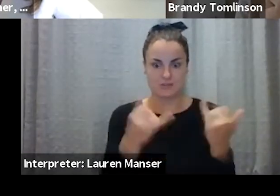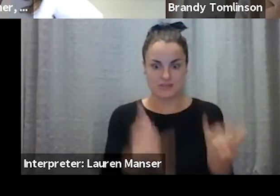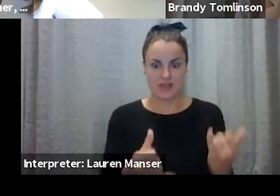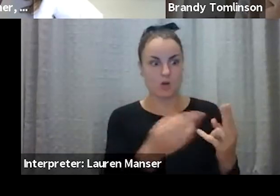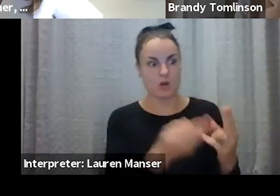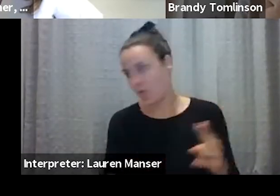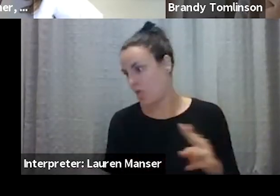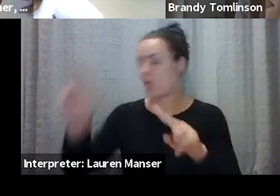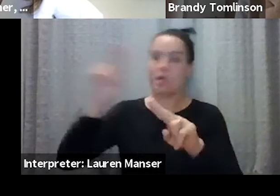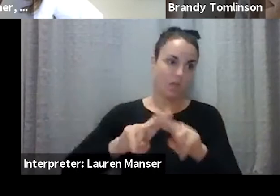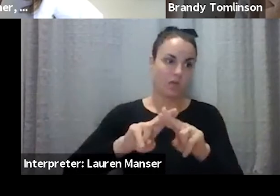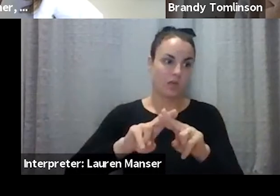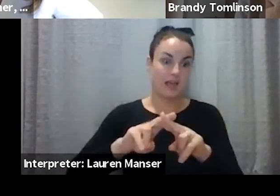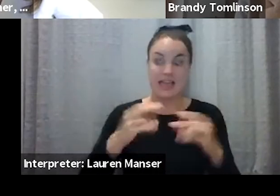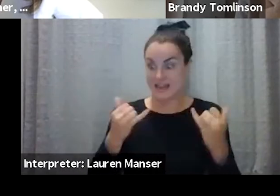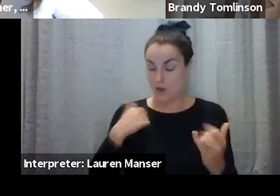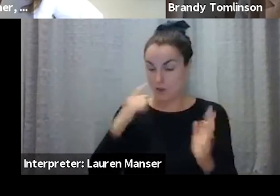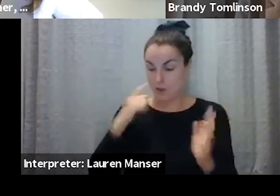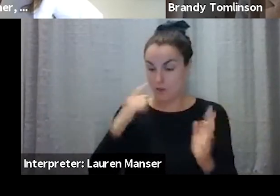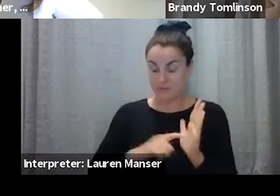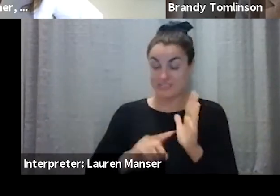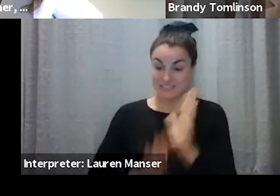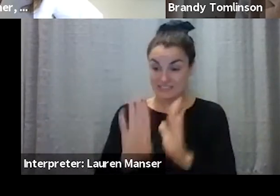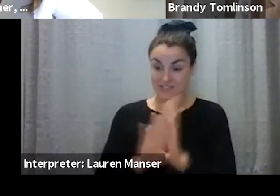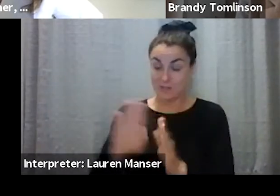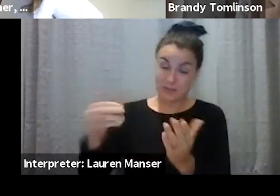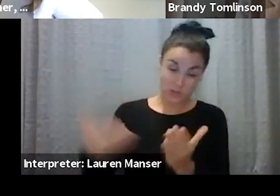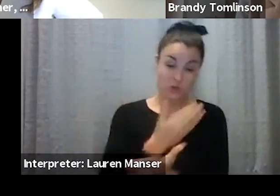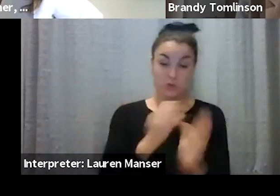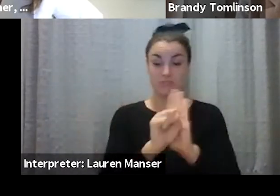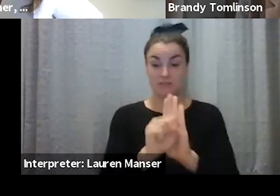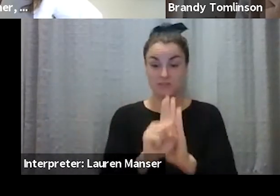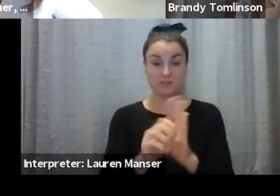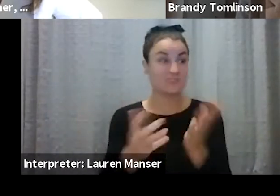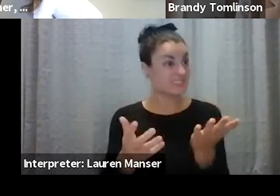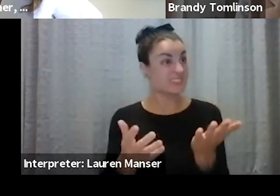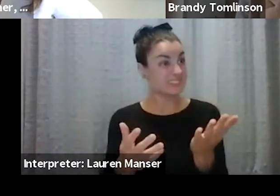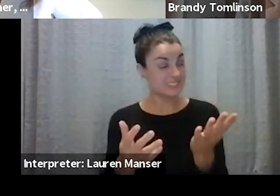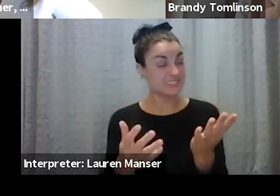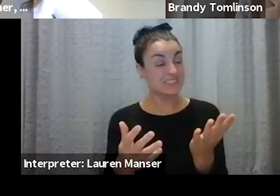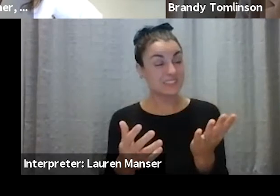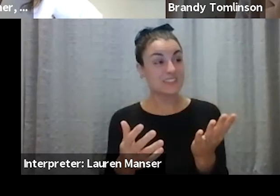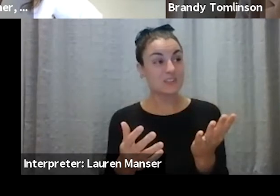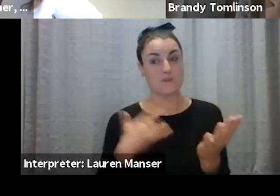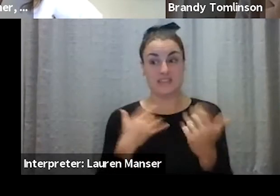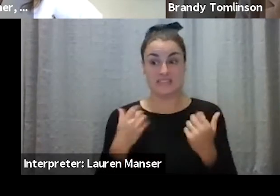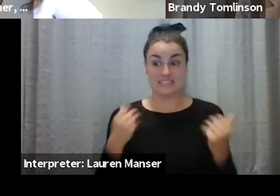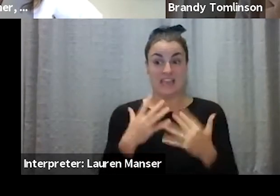that can be just as scary and just as concerning, because someone's not used to it and they don't know how to handle it.